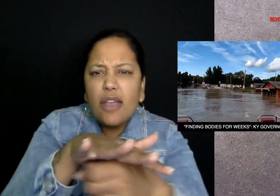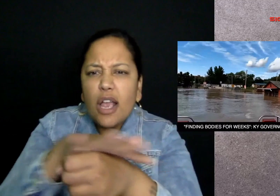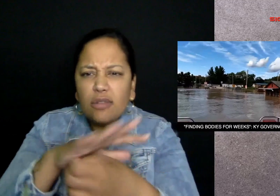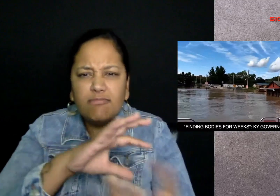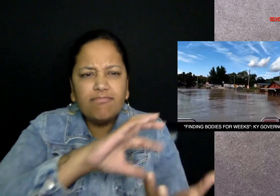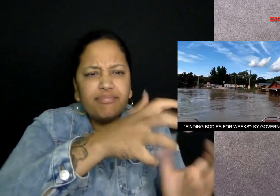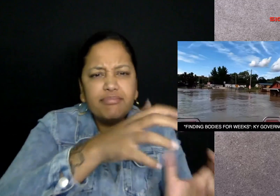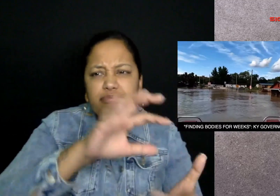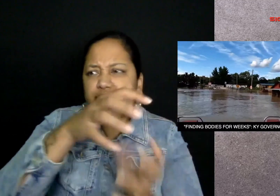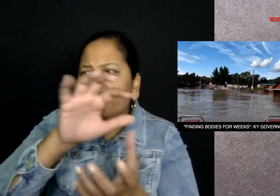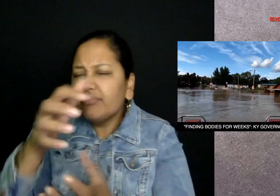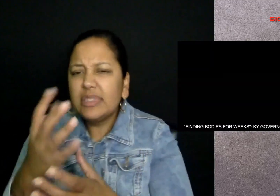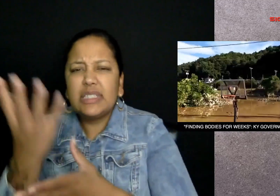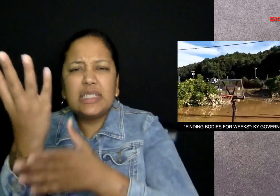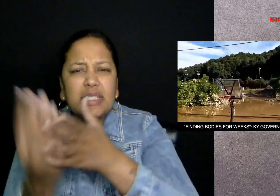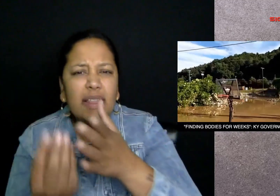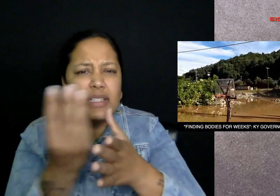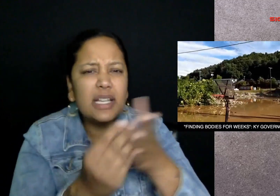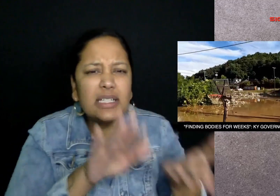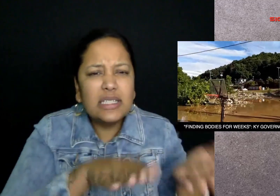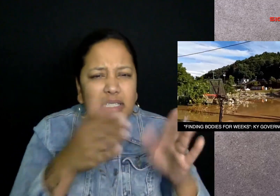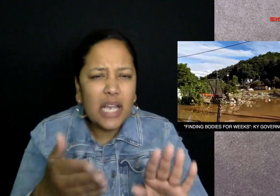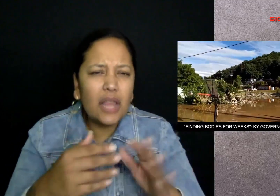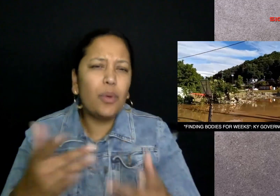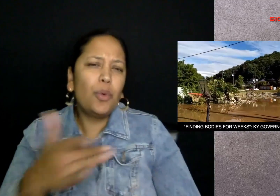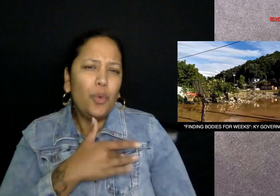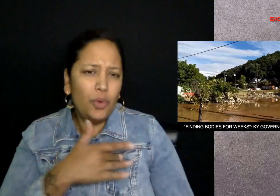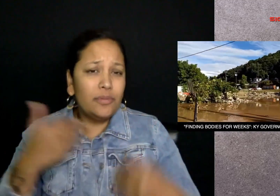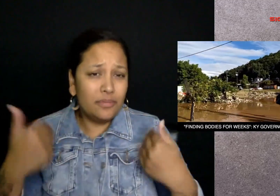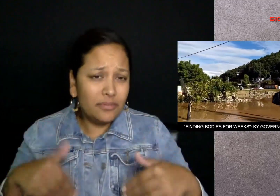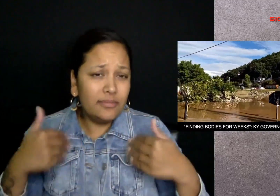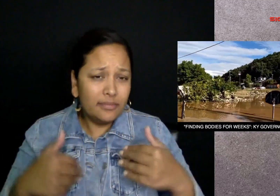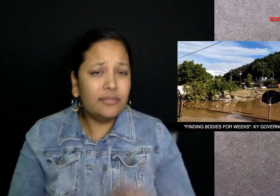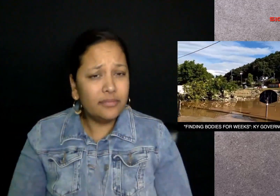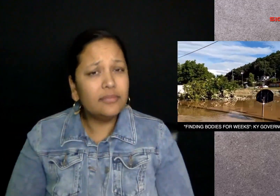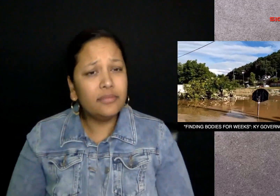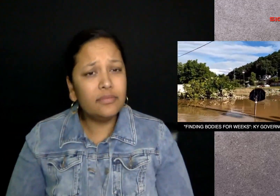possibly causing more destruction and death